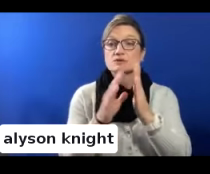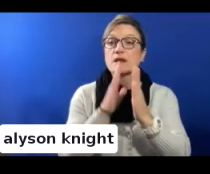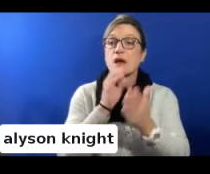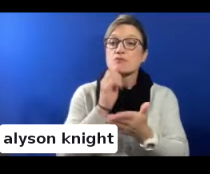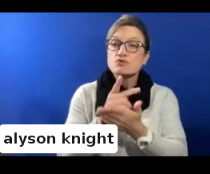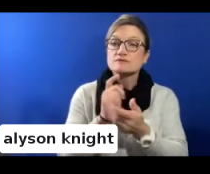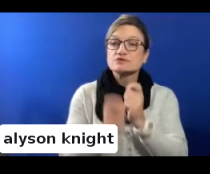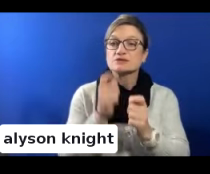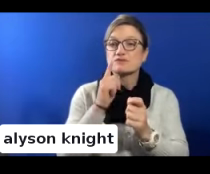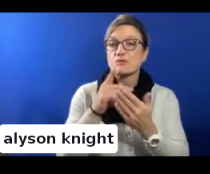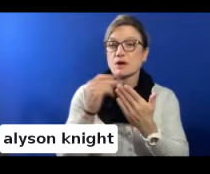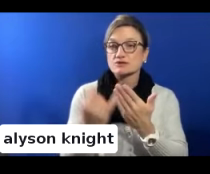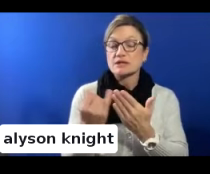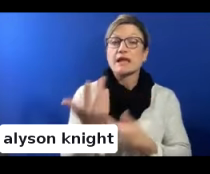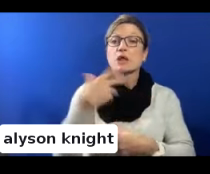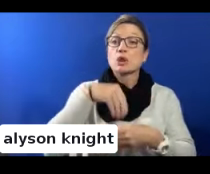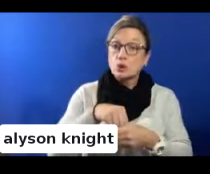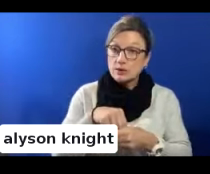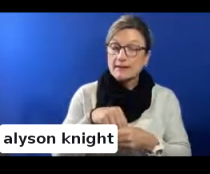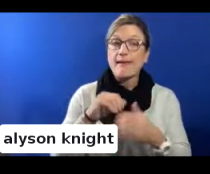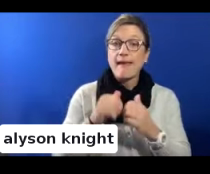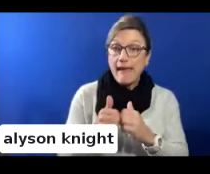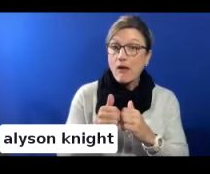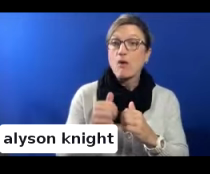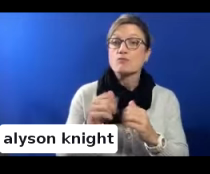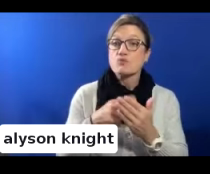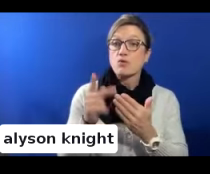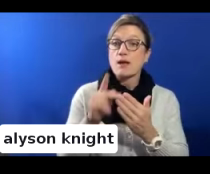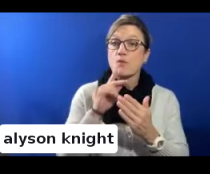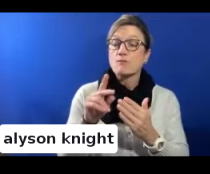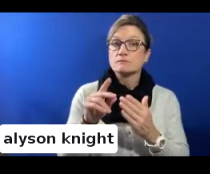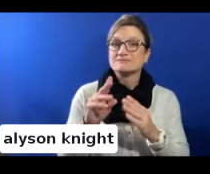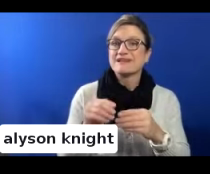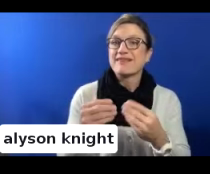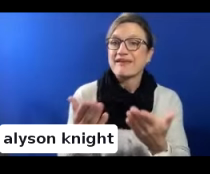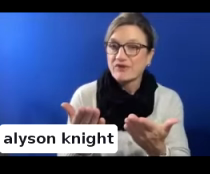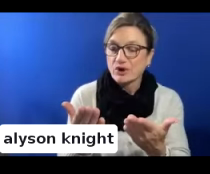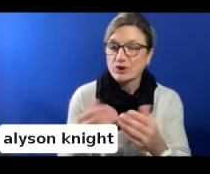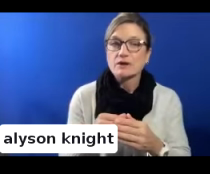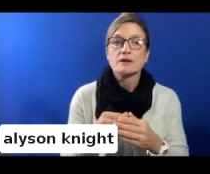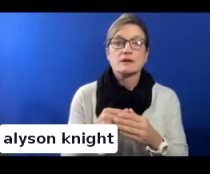to the project, including the way the program was delivered, budget changes, no cost extensions, et cetera.